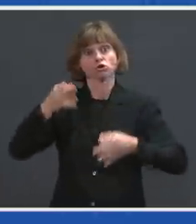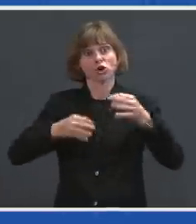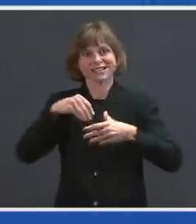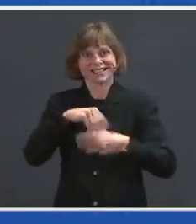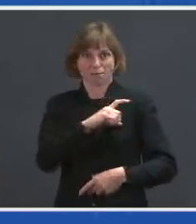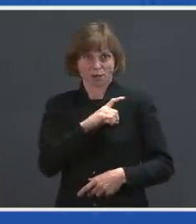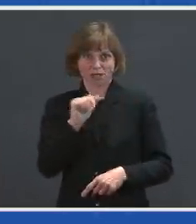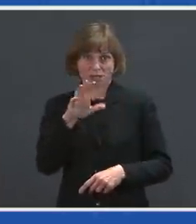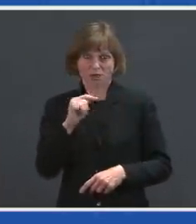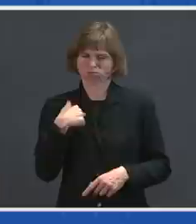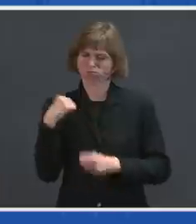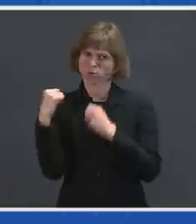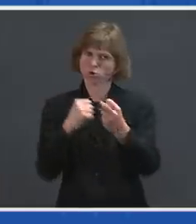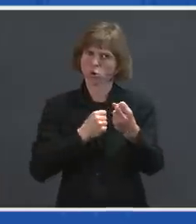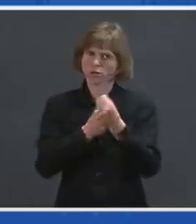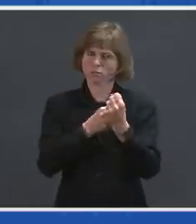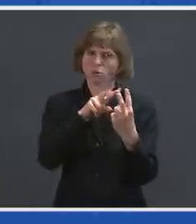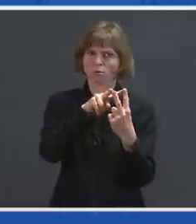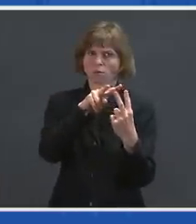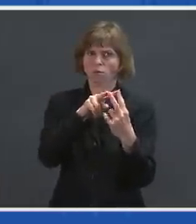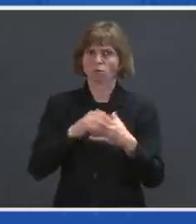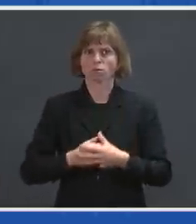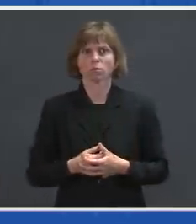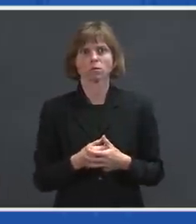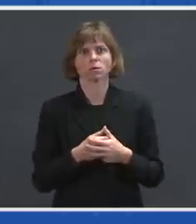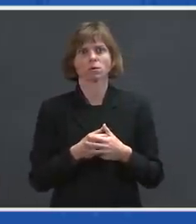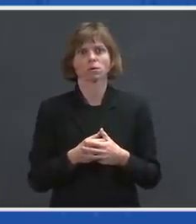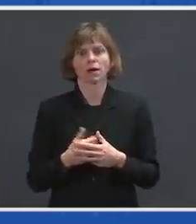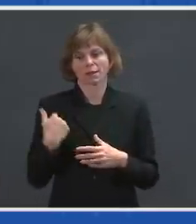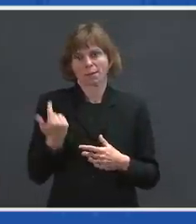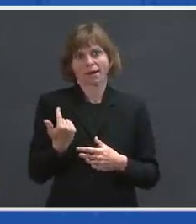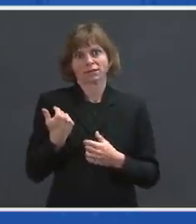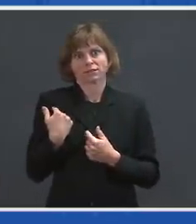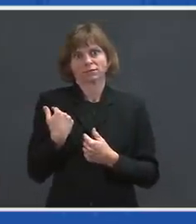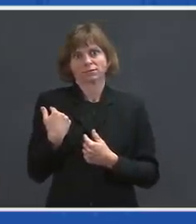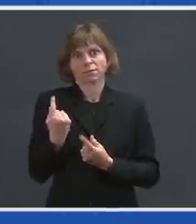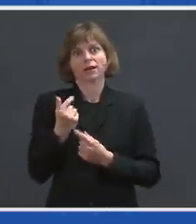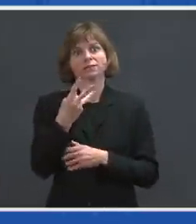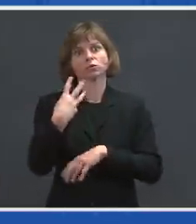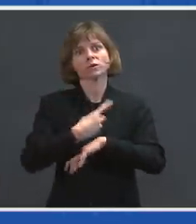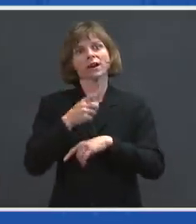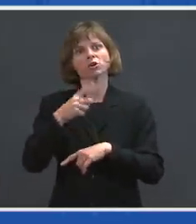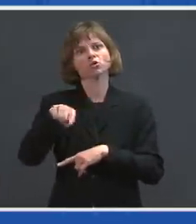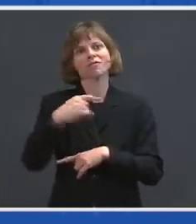And I know that, in the past couple of days, you've had briefings and conversations on immigration,